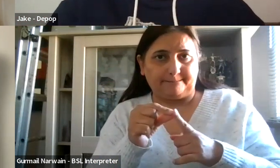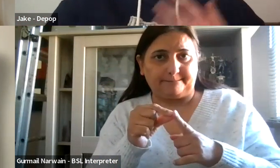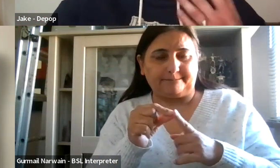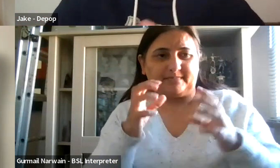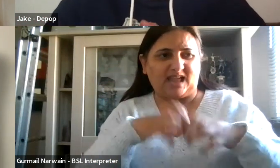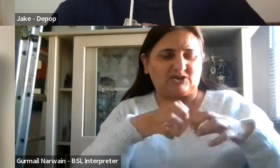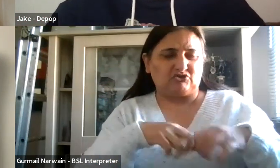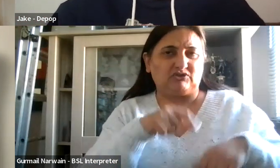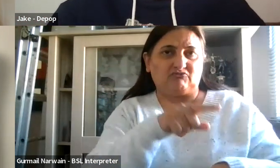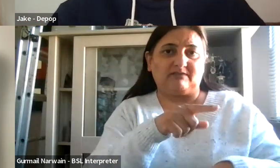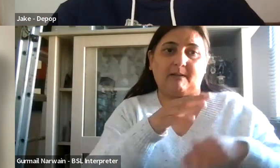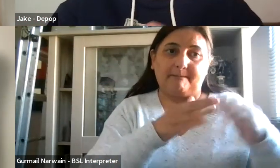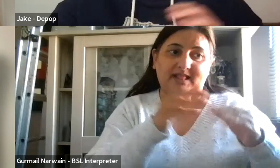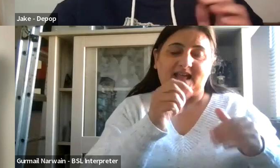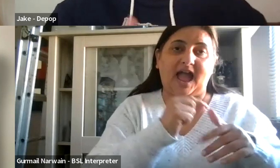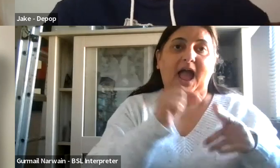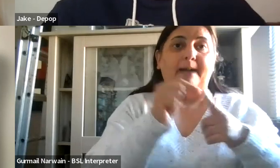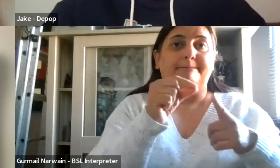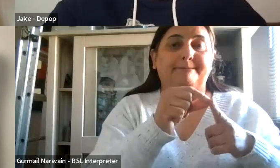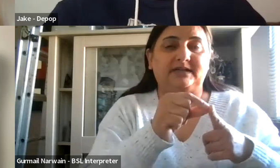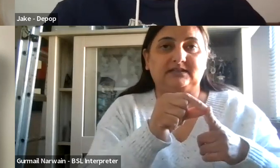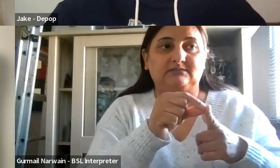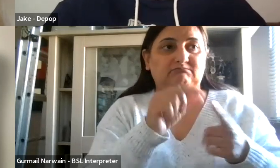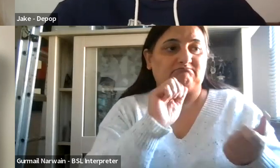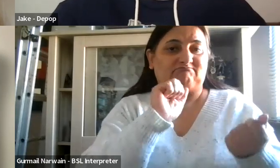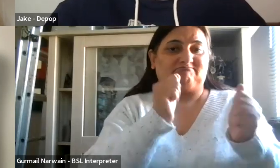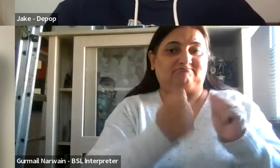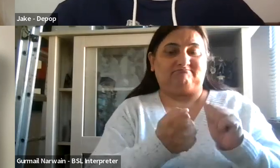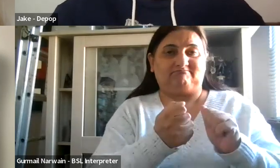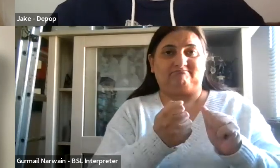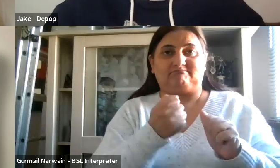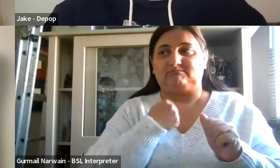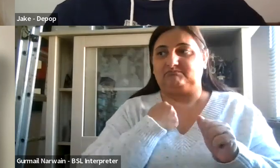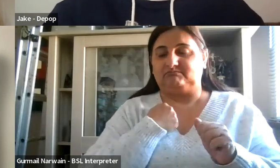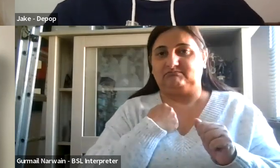engineering side, actually building our app or making any changes on our Android or Irs